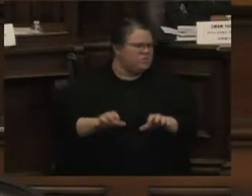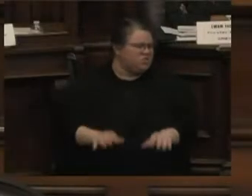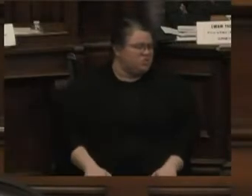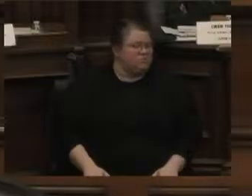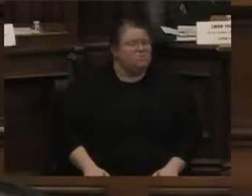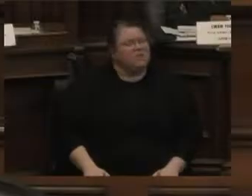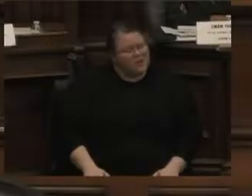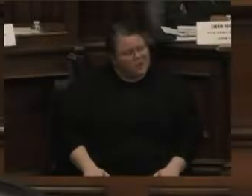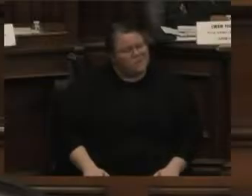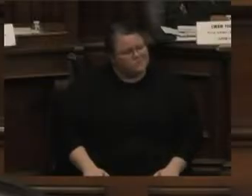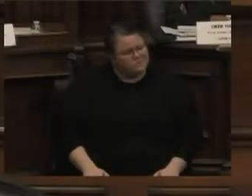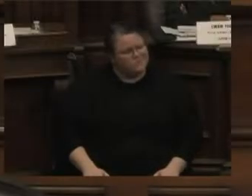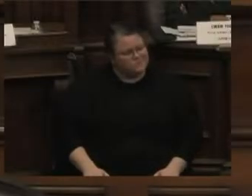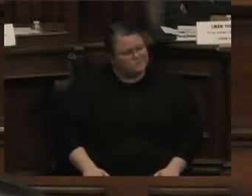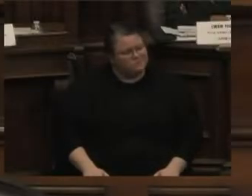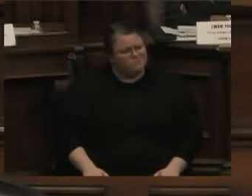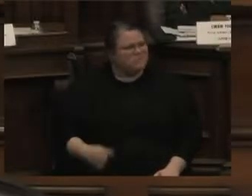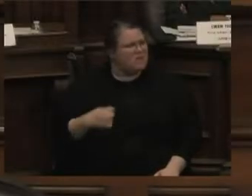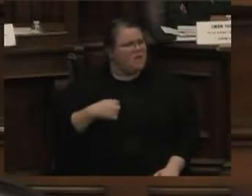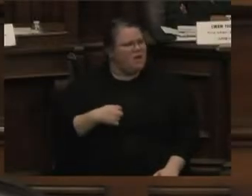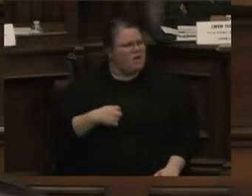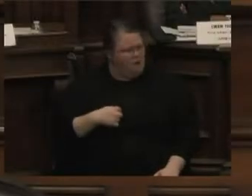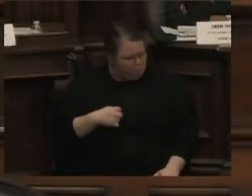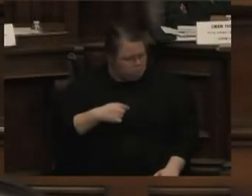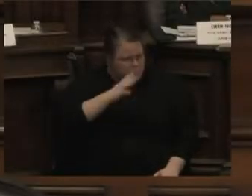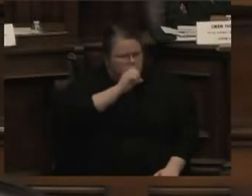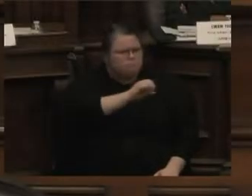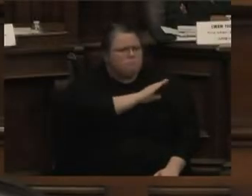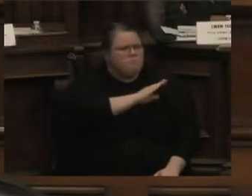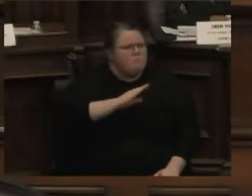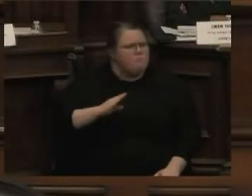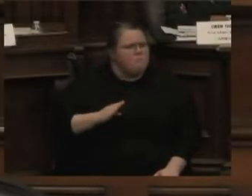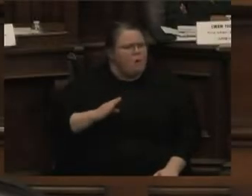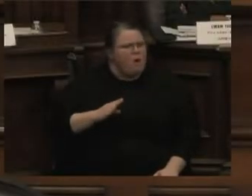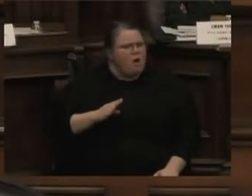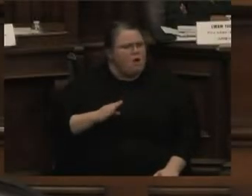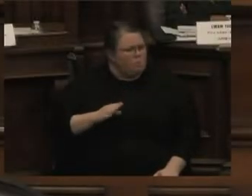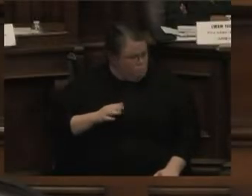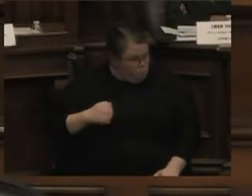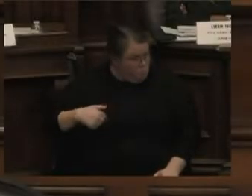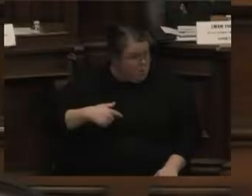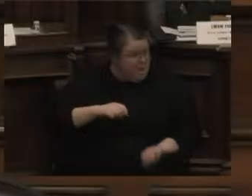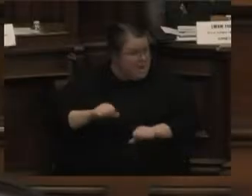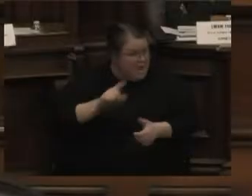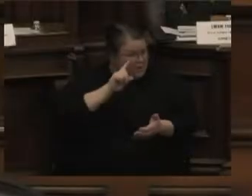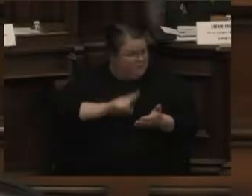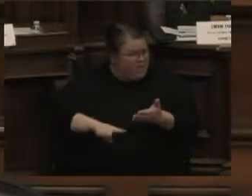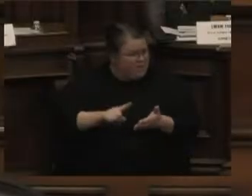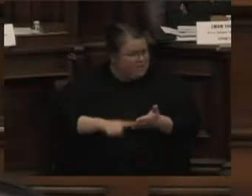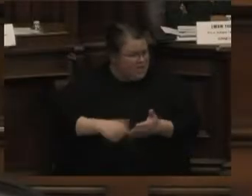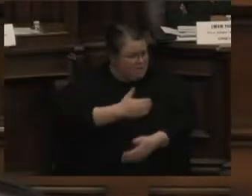rebuild that team and continue the work that we do, because that was one of the things that